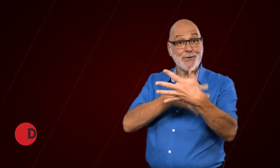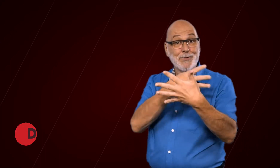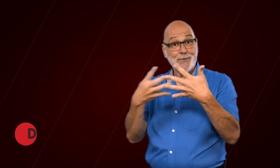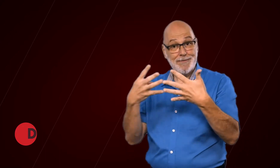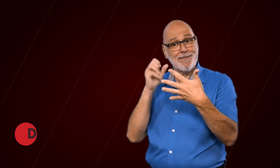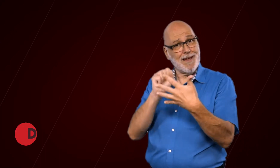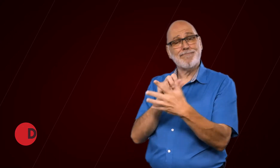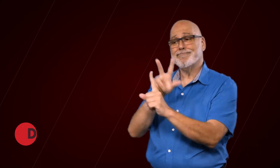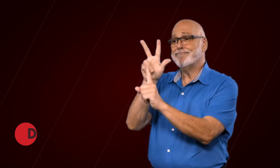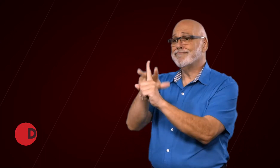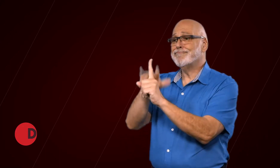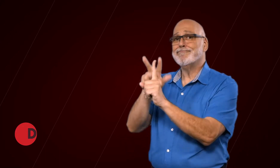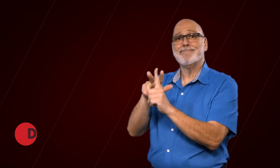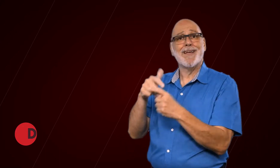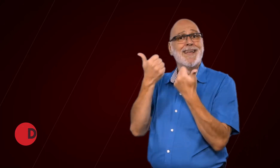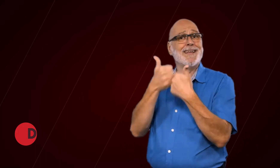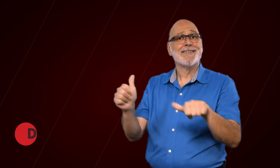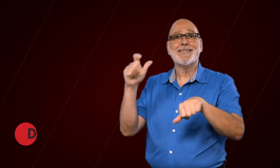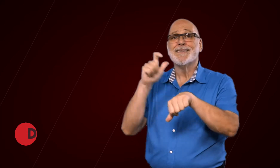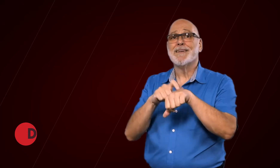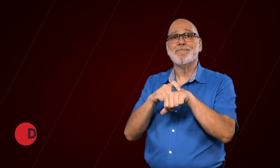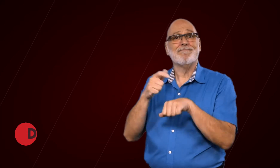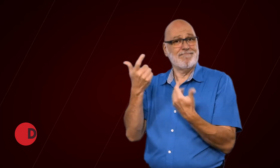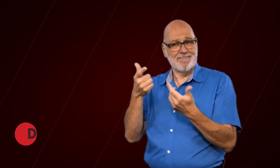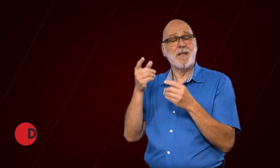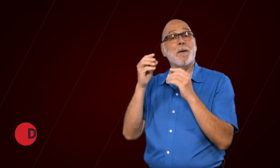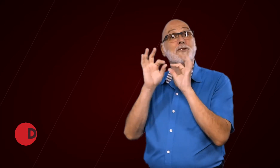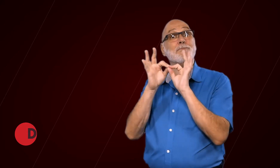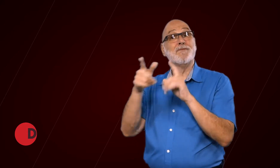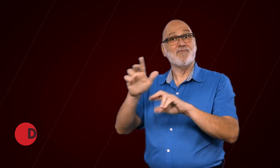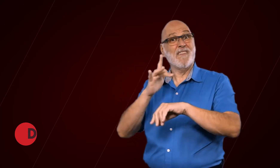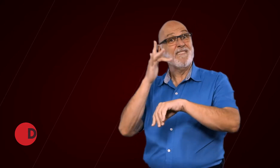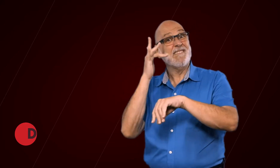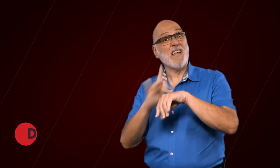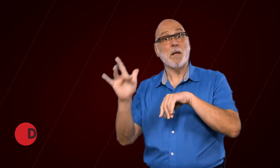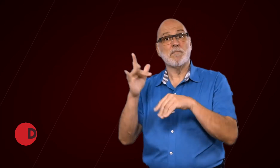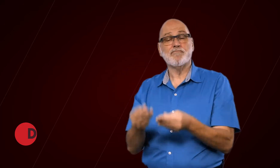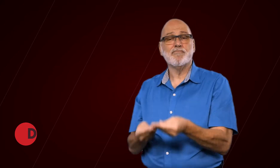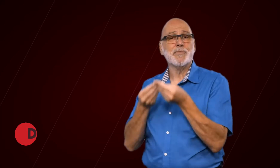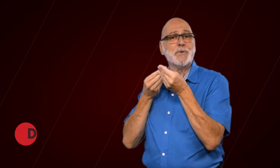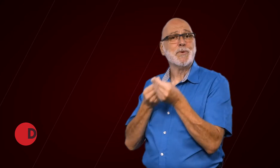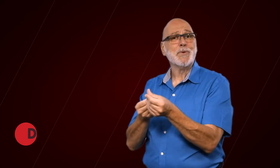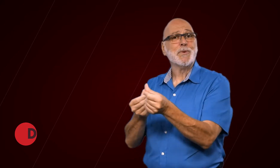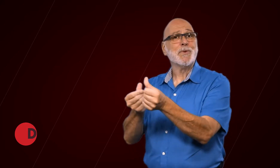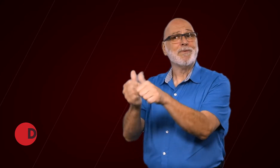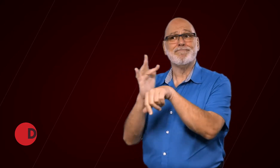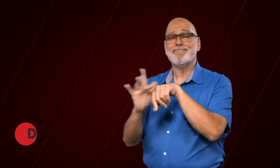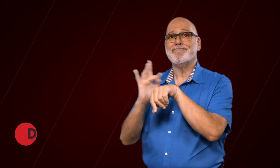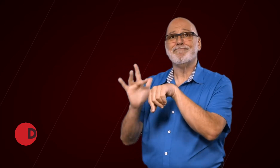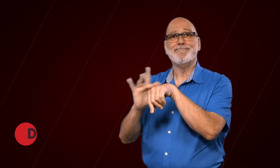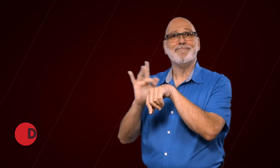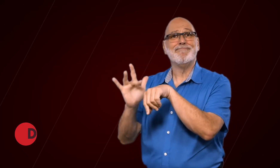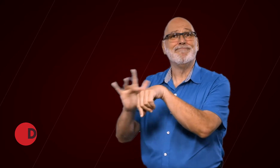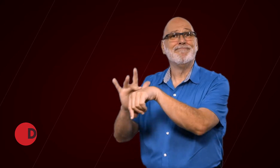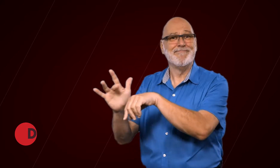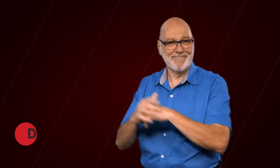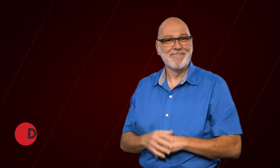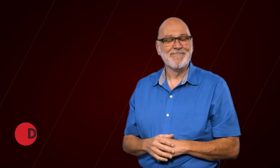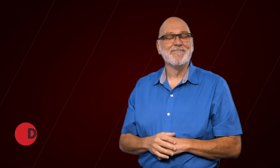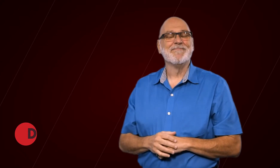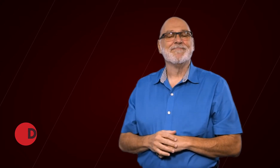This makes scheduling and using interpreters more efficient.